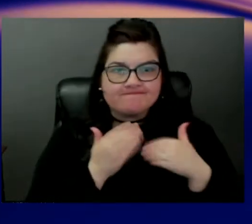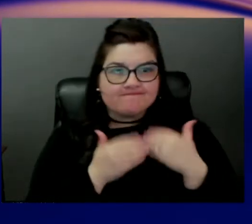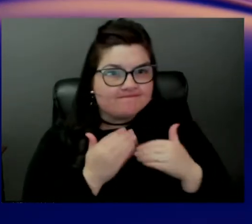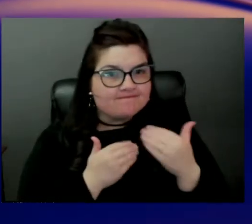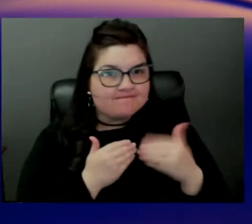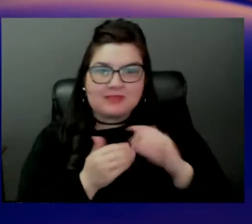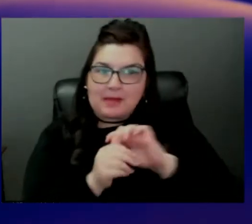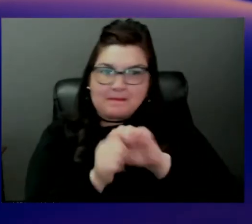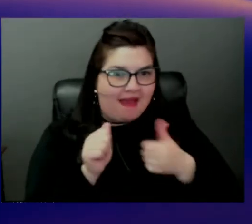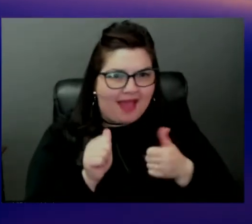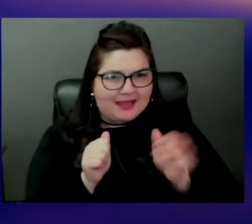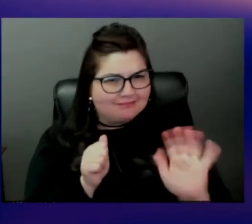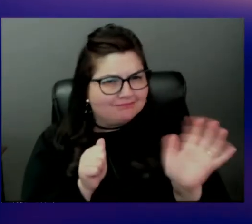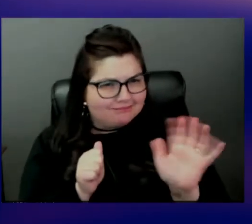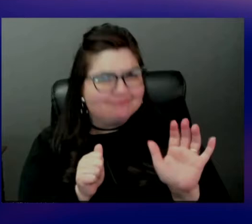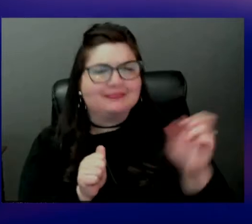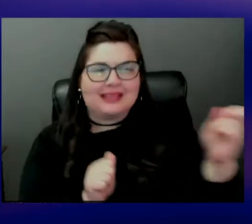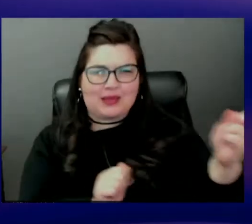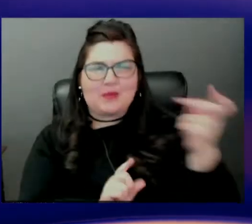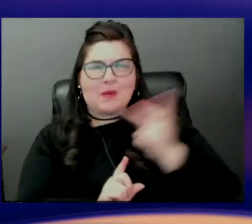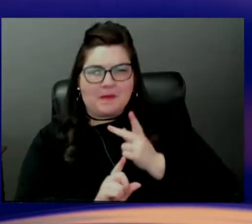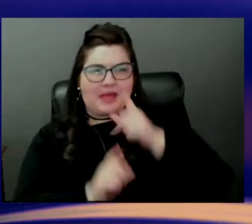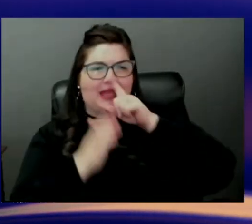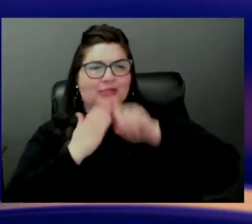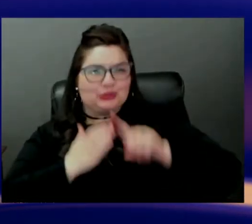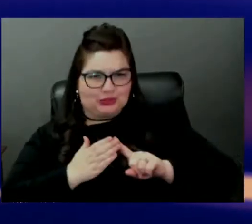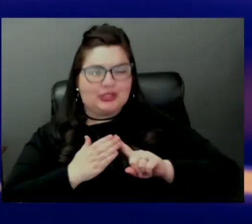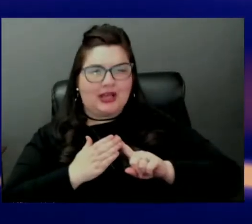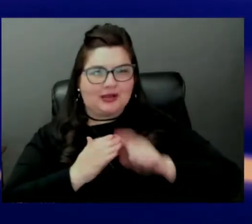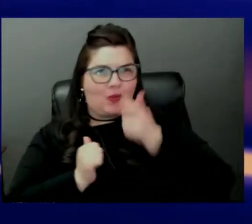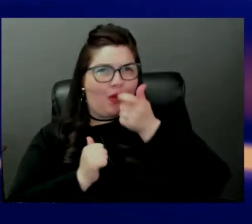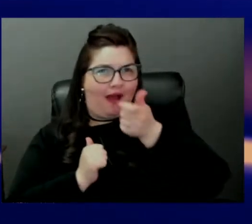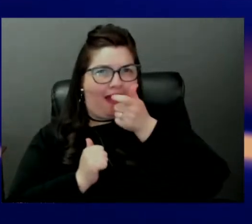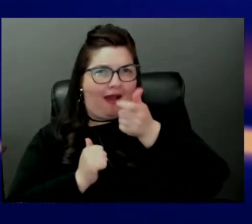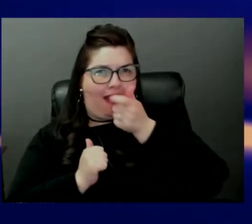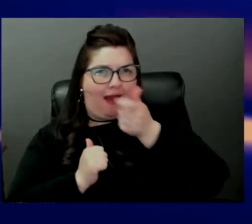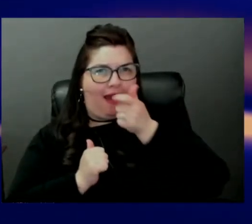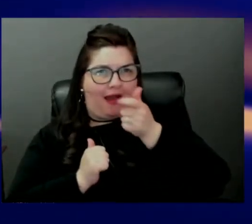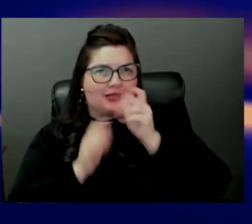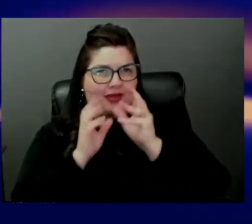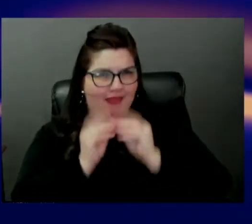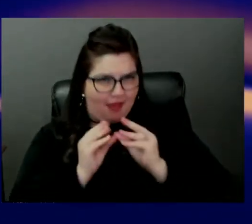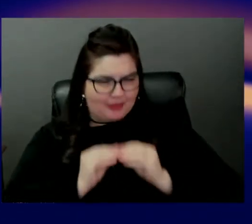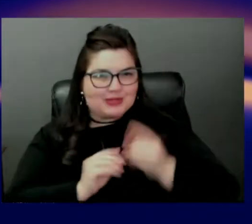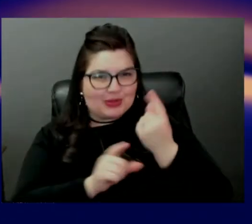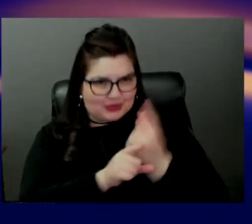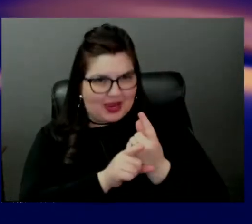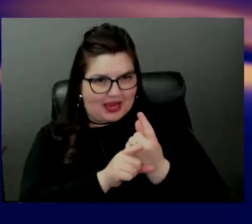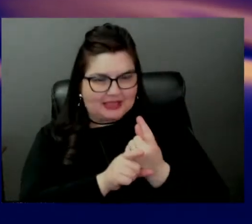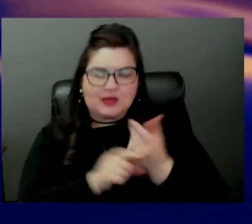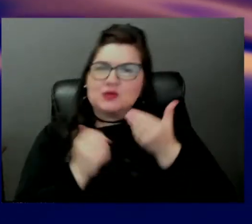You can always go back and check those episodes, right. So, - Yeah Why don't you go ahead and, you know, show us what we have today.